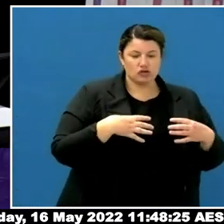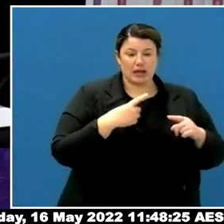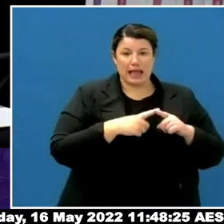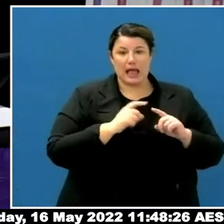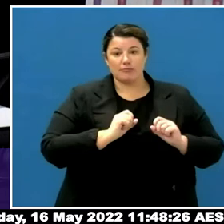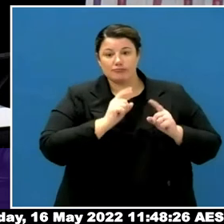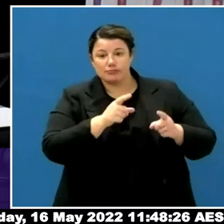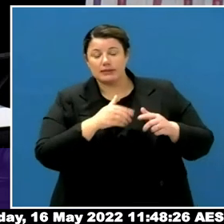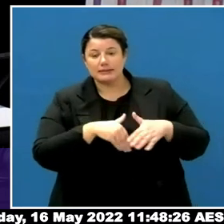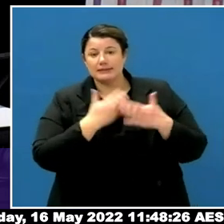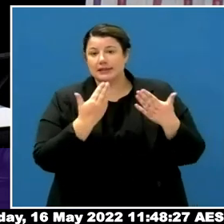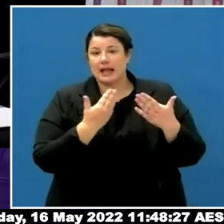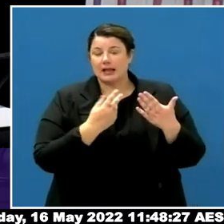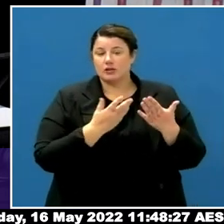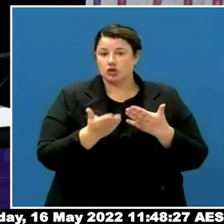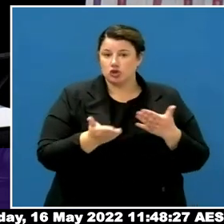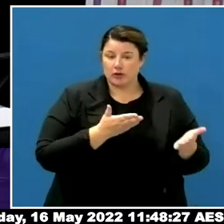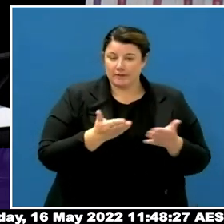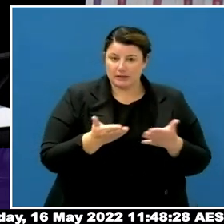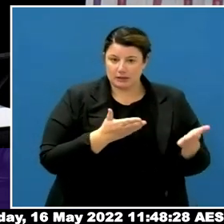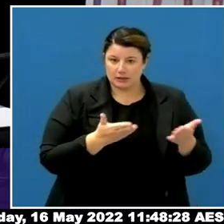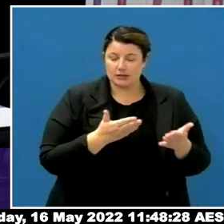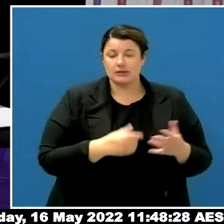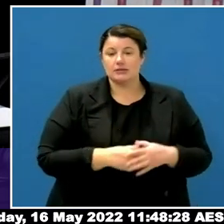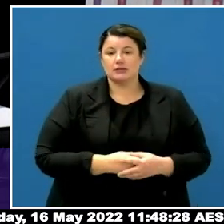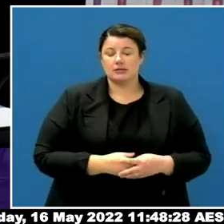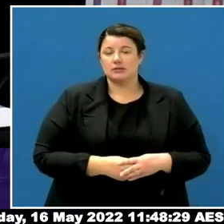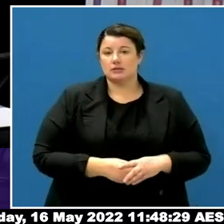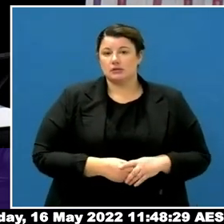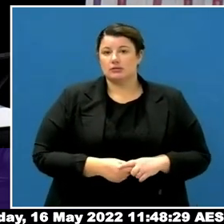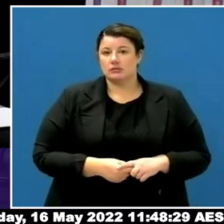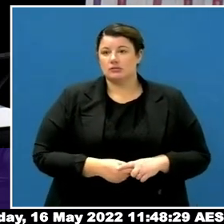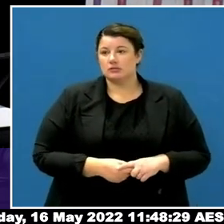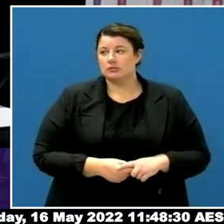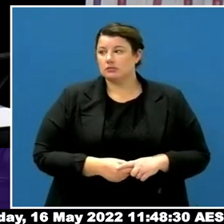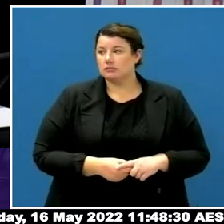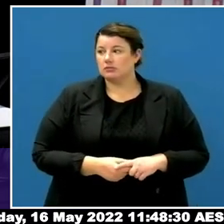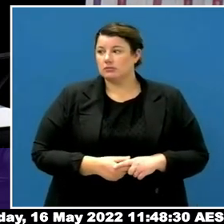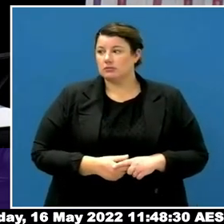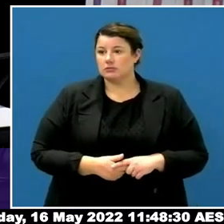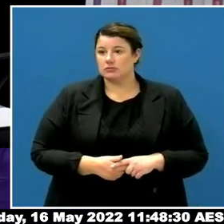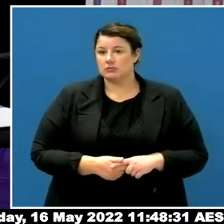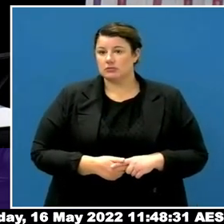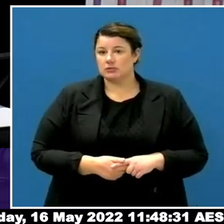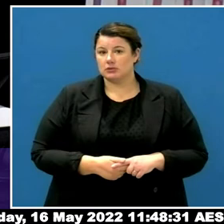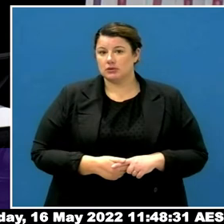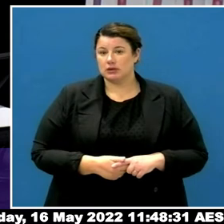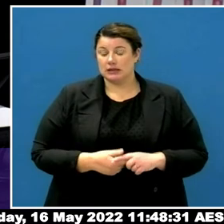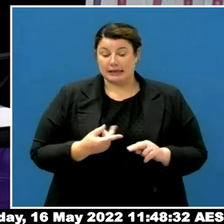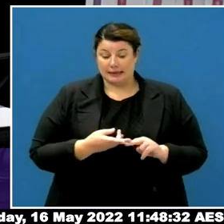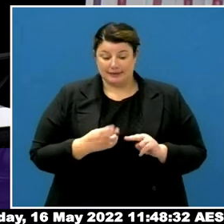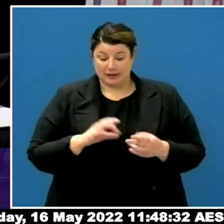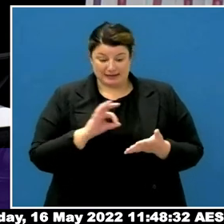And that's when I just - they told me, basically, if I didn't sign it Jason would be